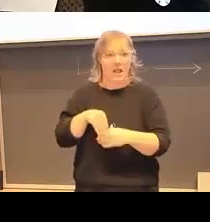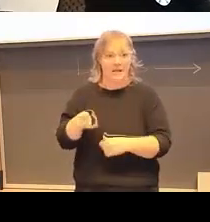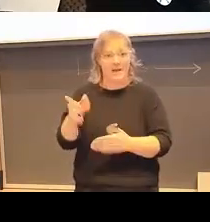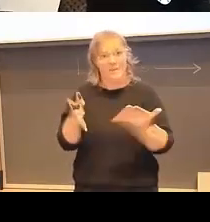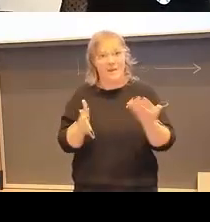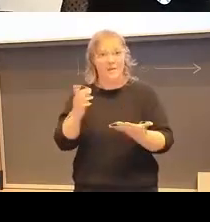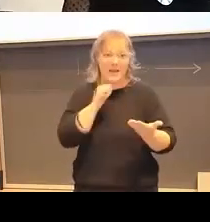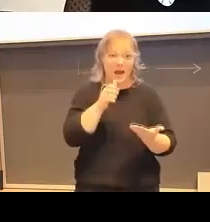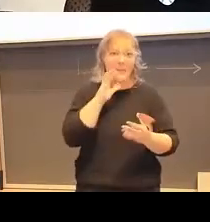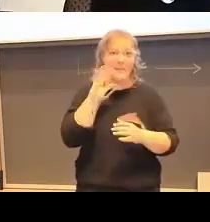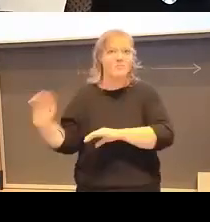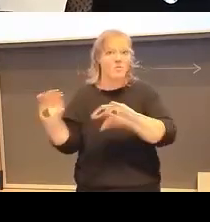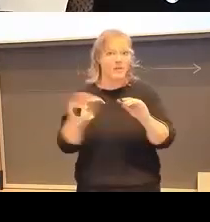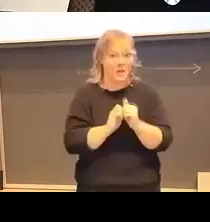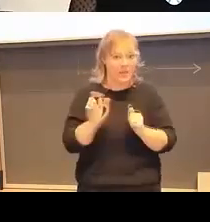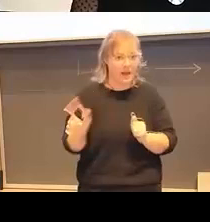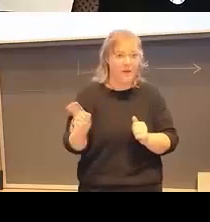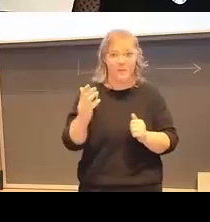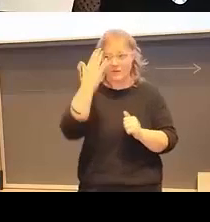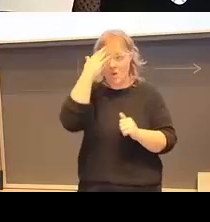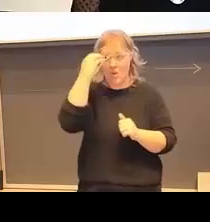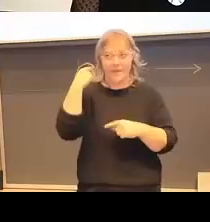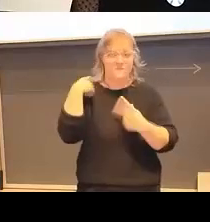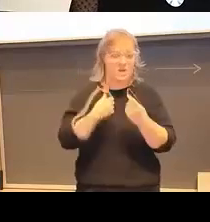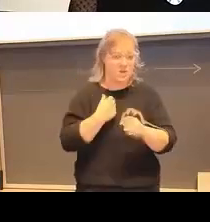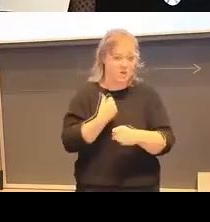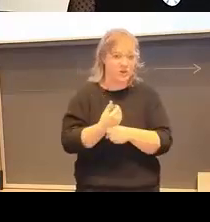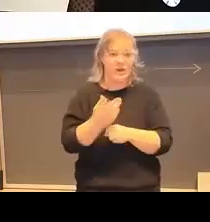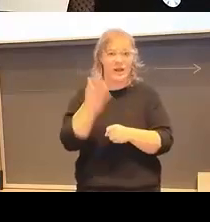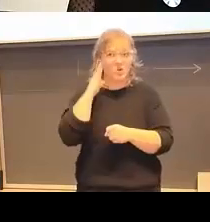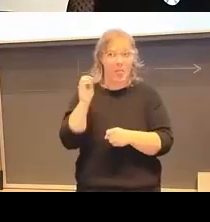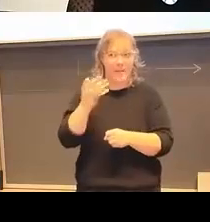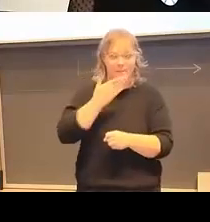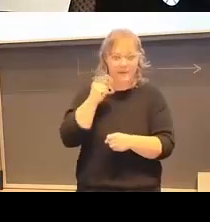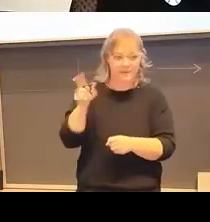relocating with them but who have known them for years and who know them best and wanting them to